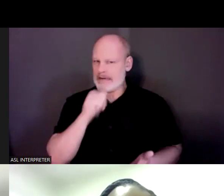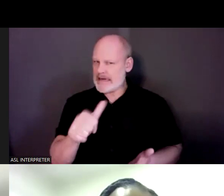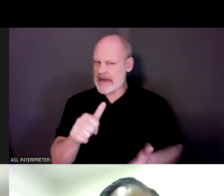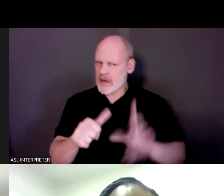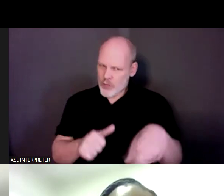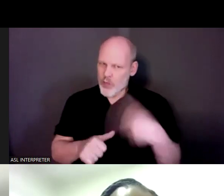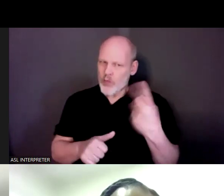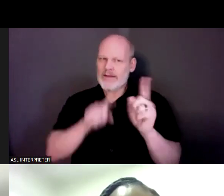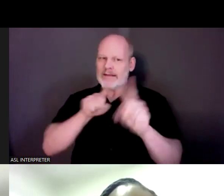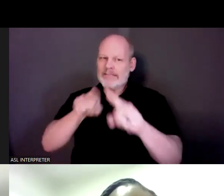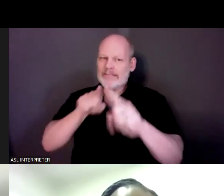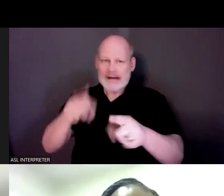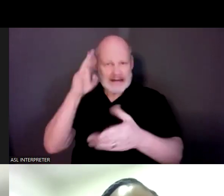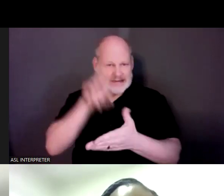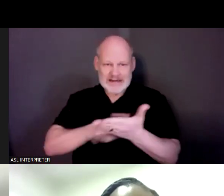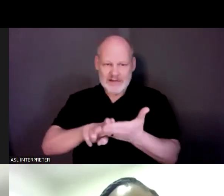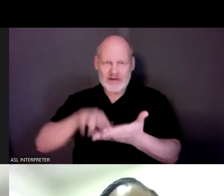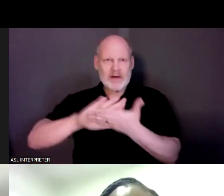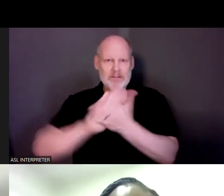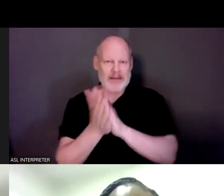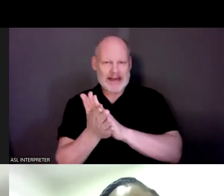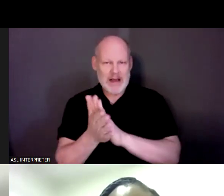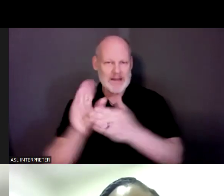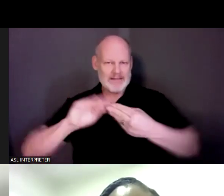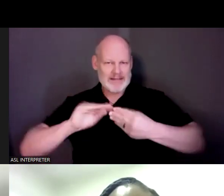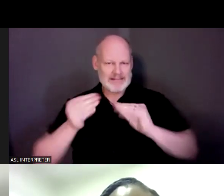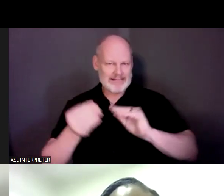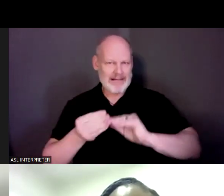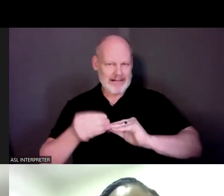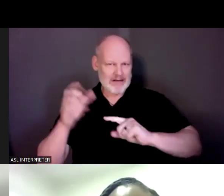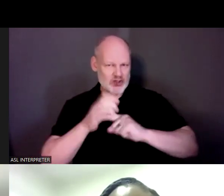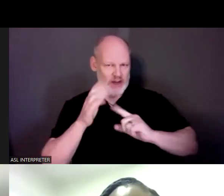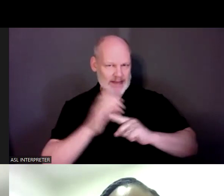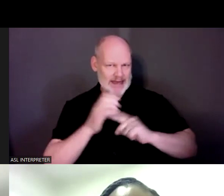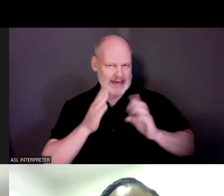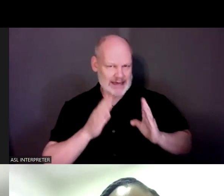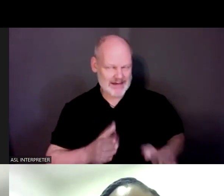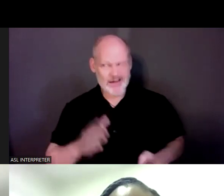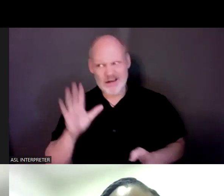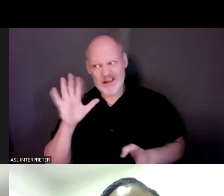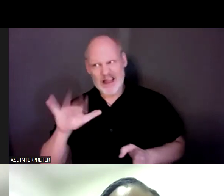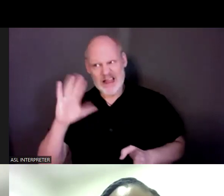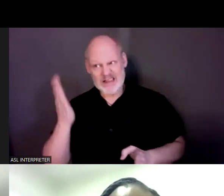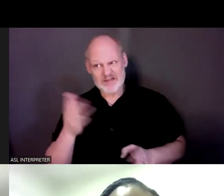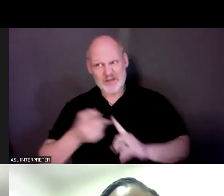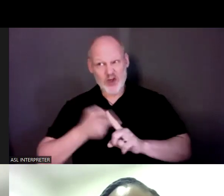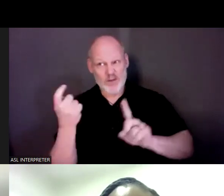who becomes the data champion which seems to be the default setting for a lot of our schools. So making sure that everyone is getting that and then finding out